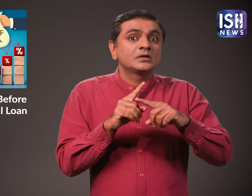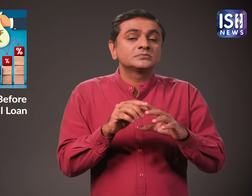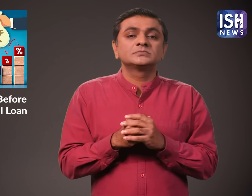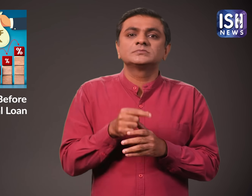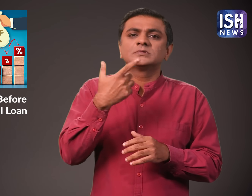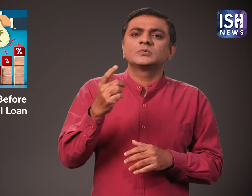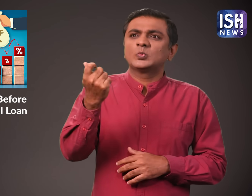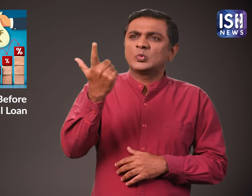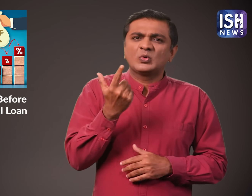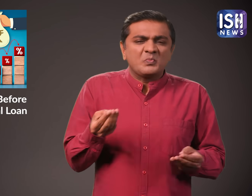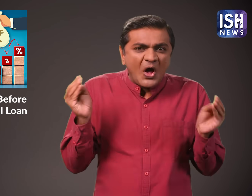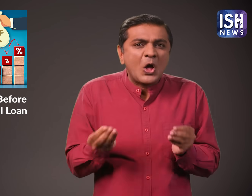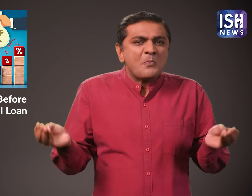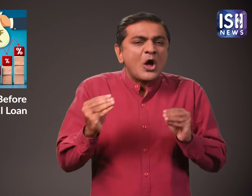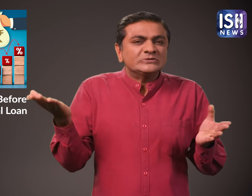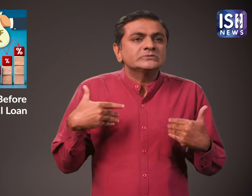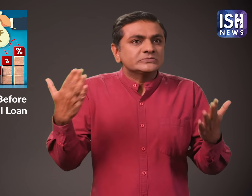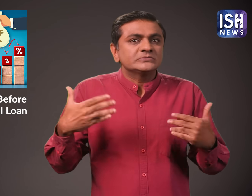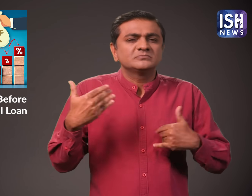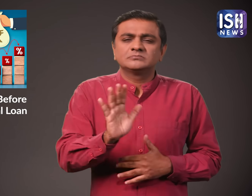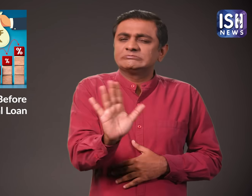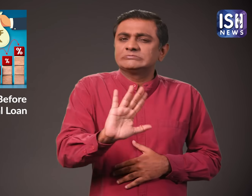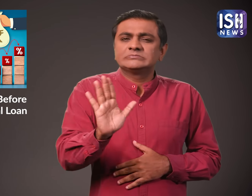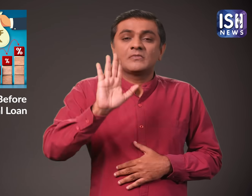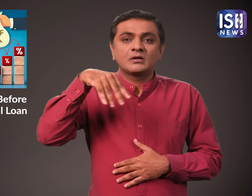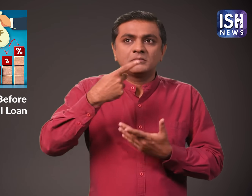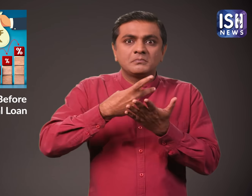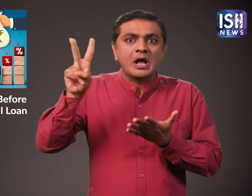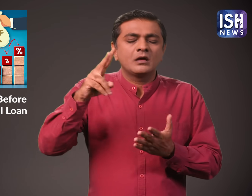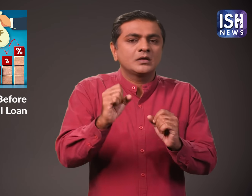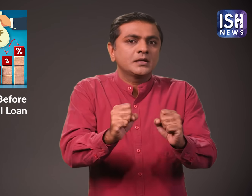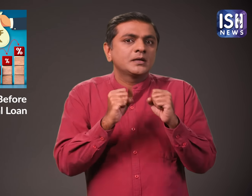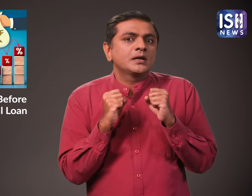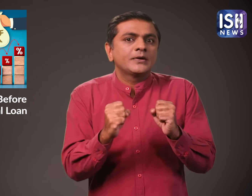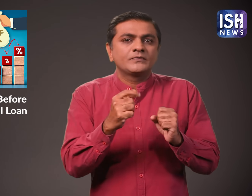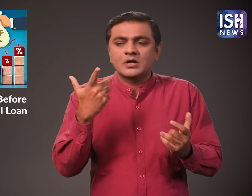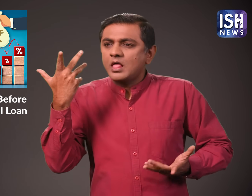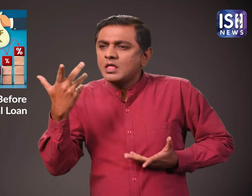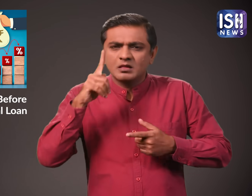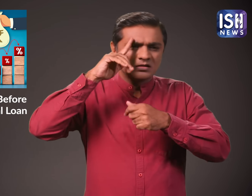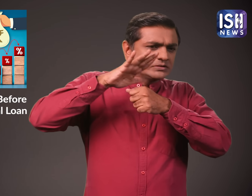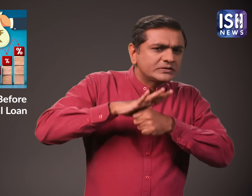Avoid too many loans at once; repayment can be difficult and cause financial stress.